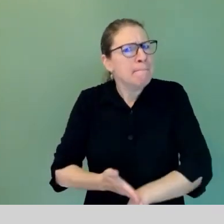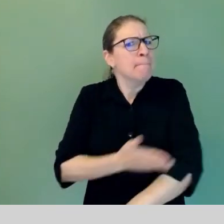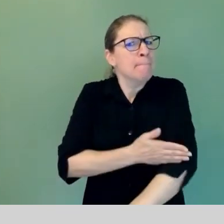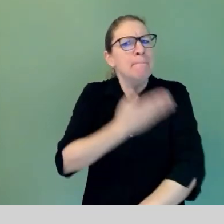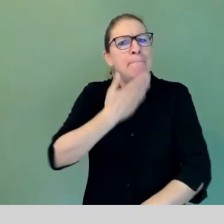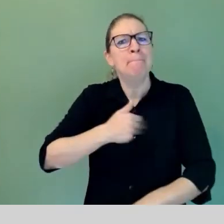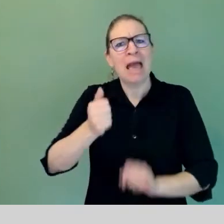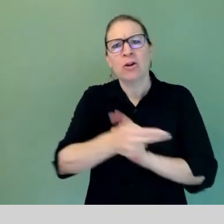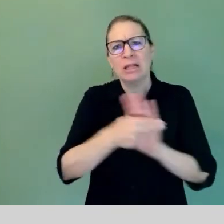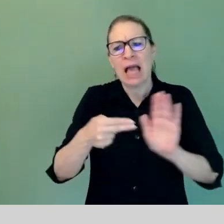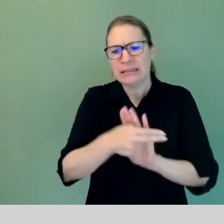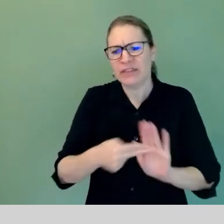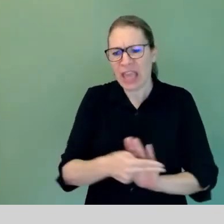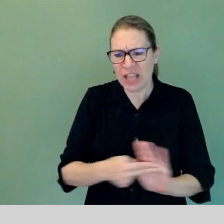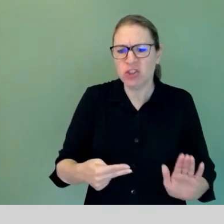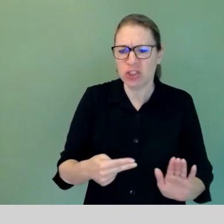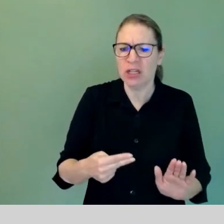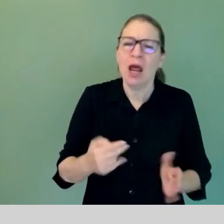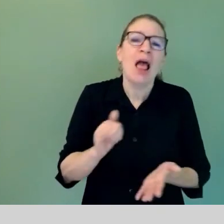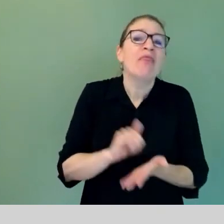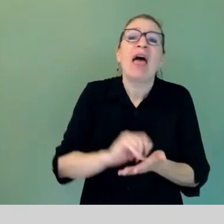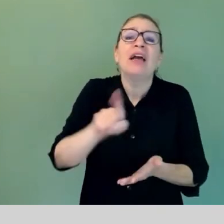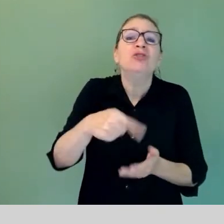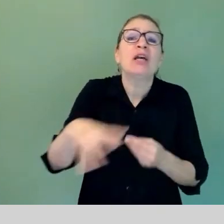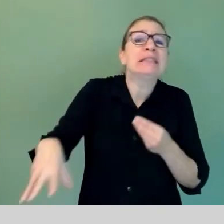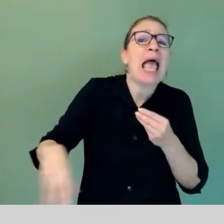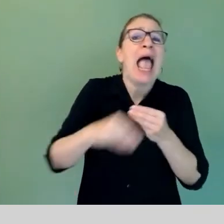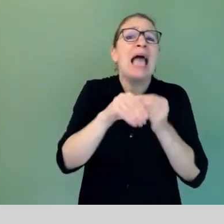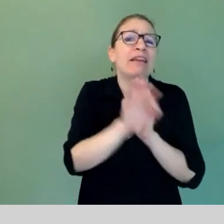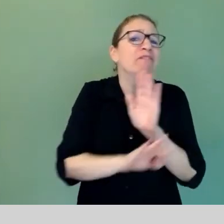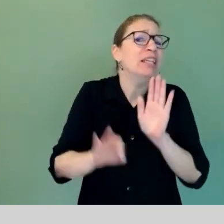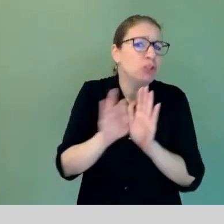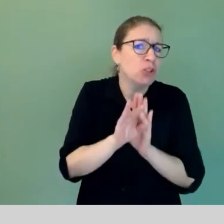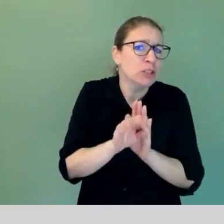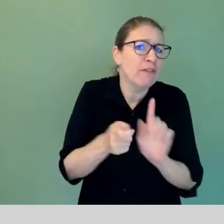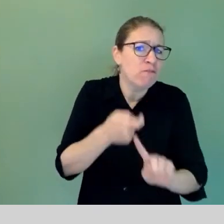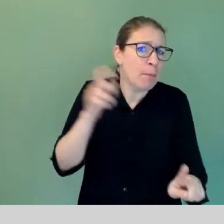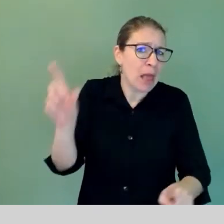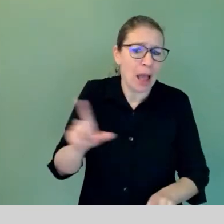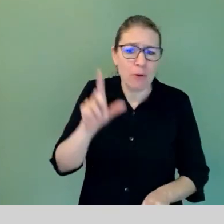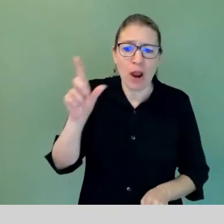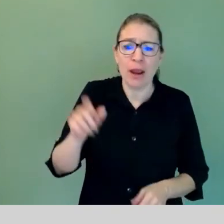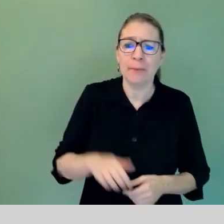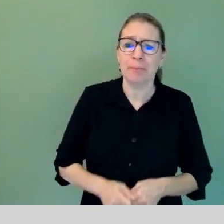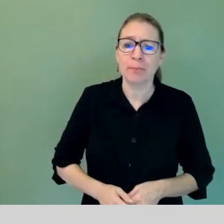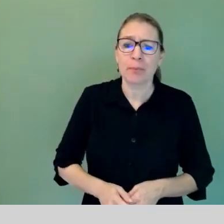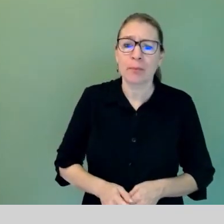And this is just with experimenting with more features and adding more features that is available with the library.